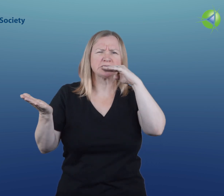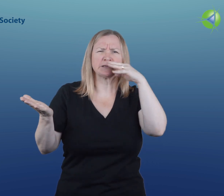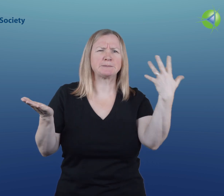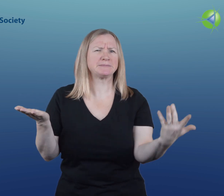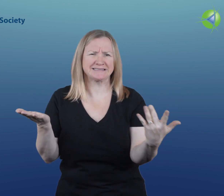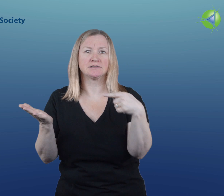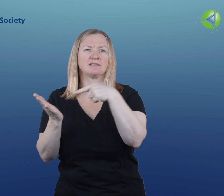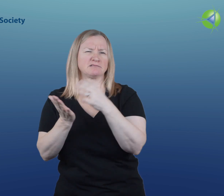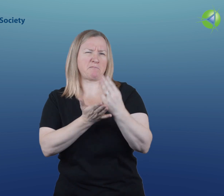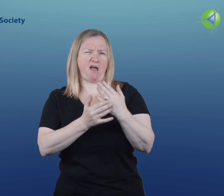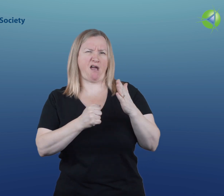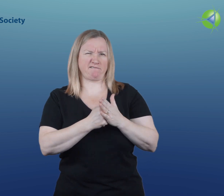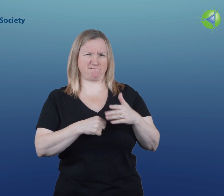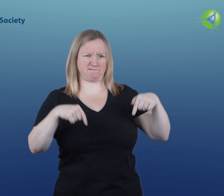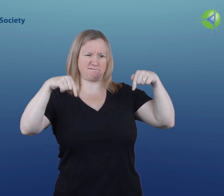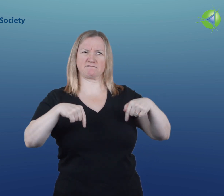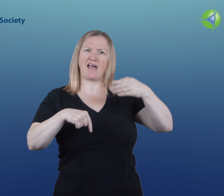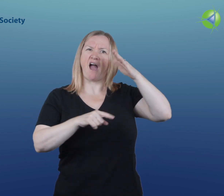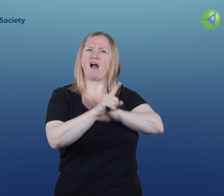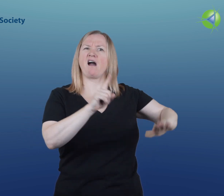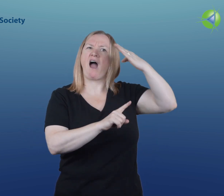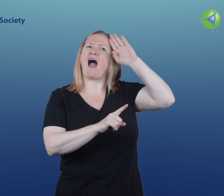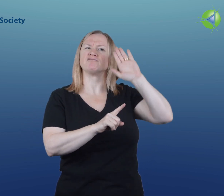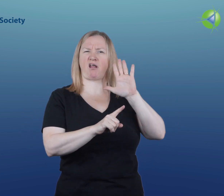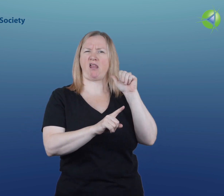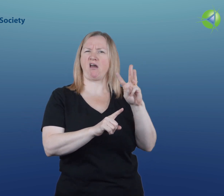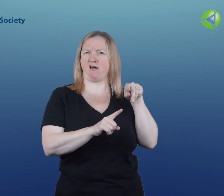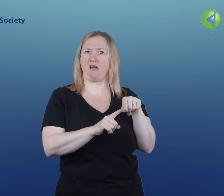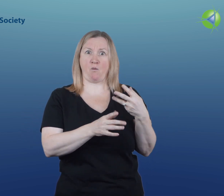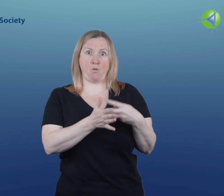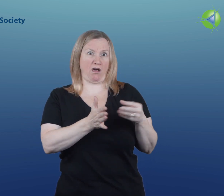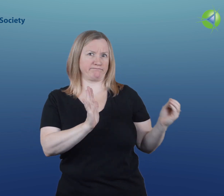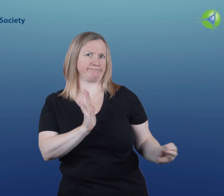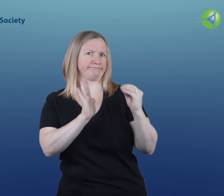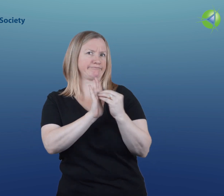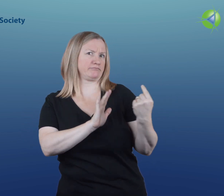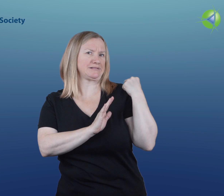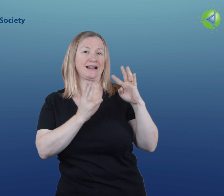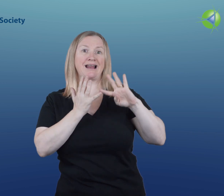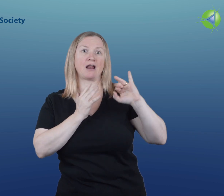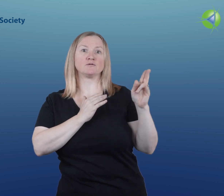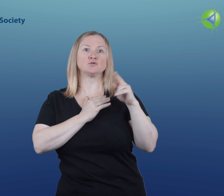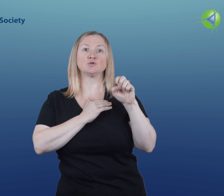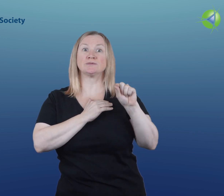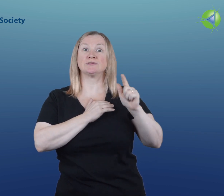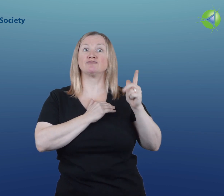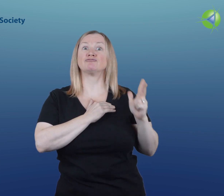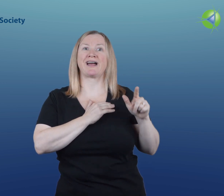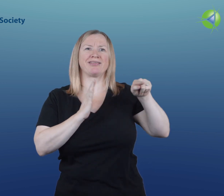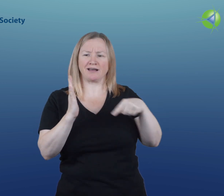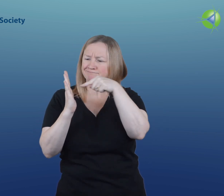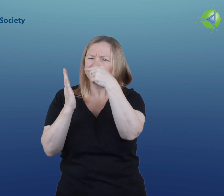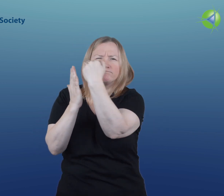This means that these regulations are part of our national law in Ireland from 9 June 2023.